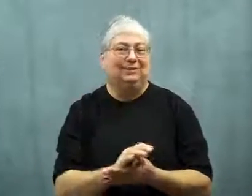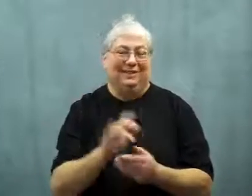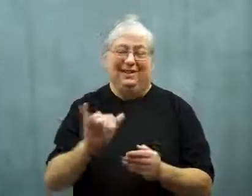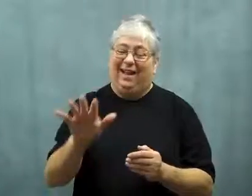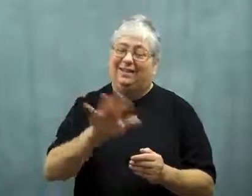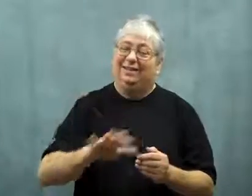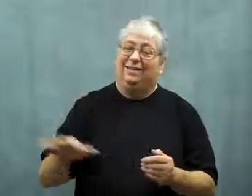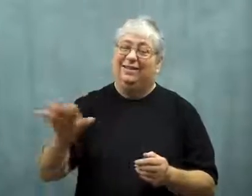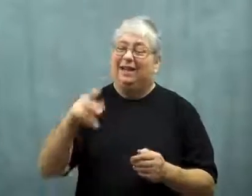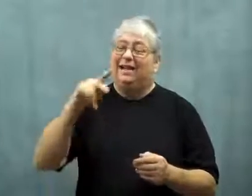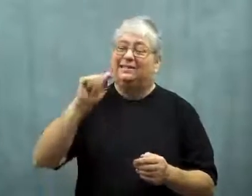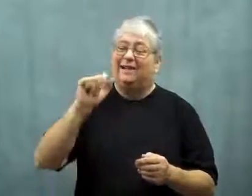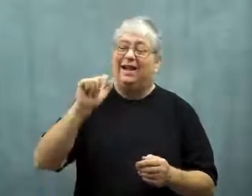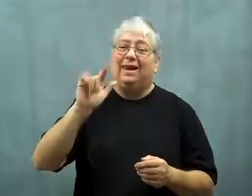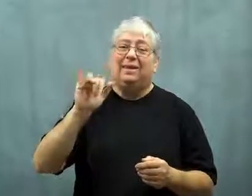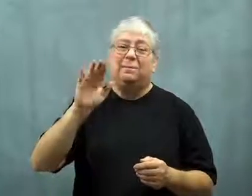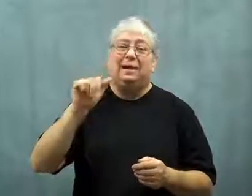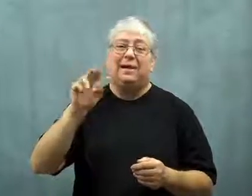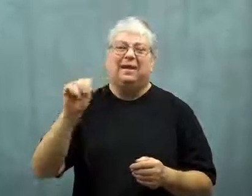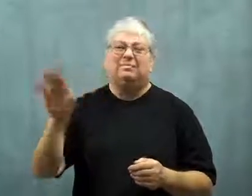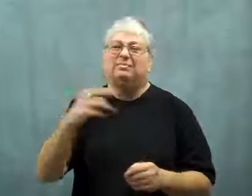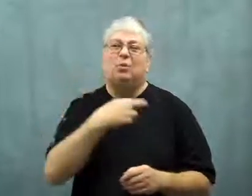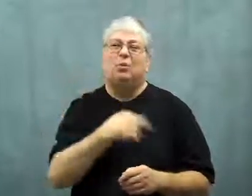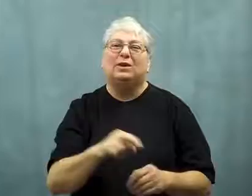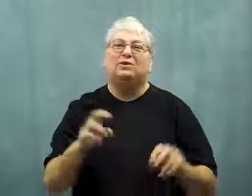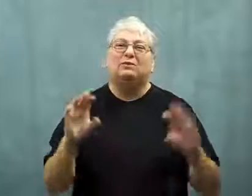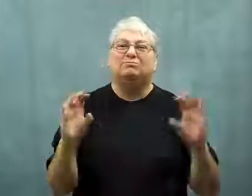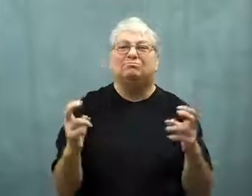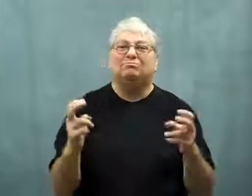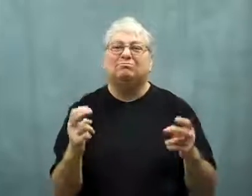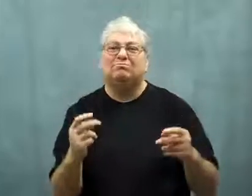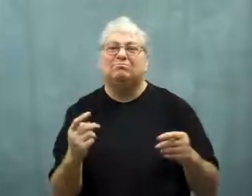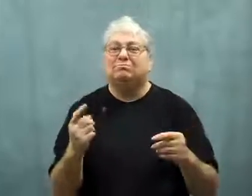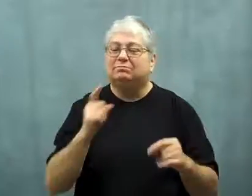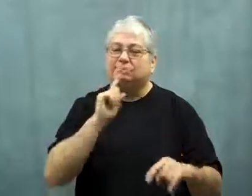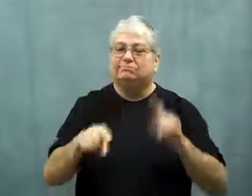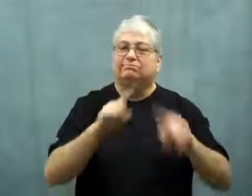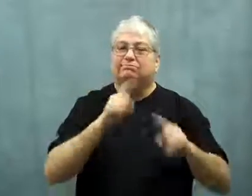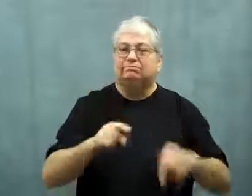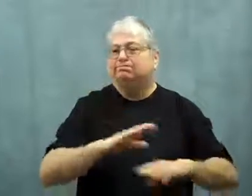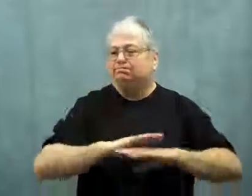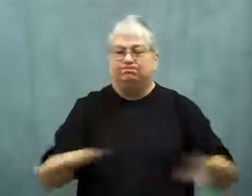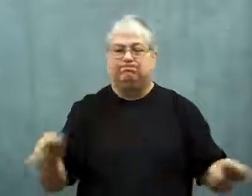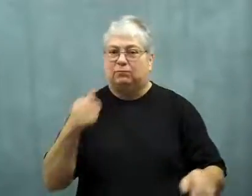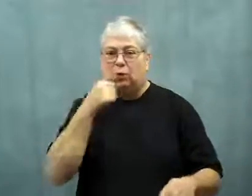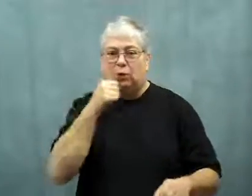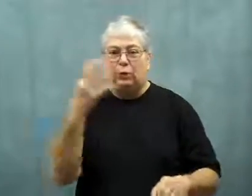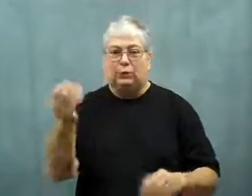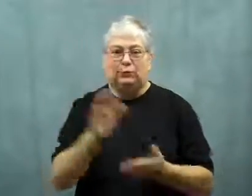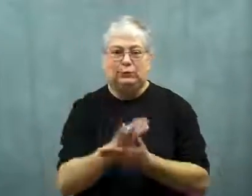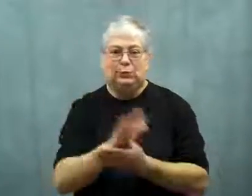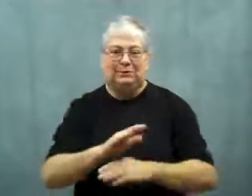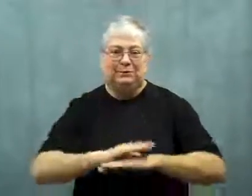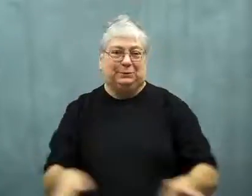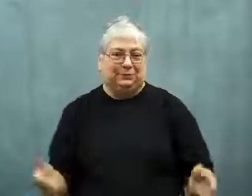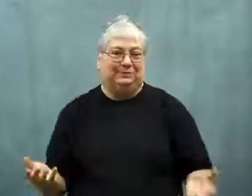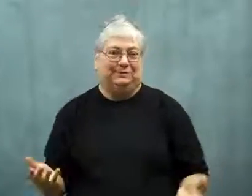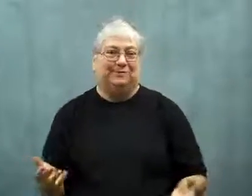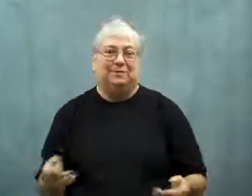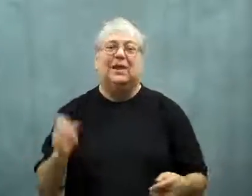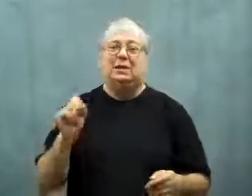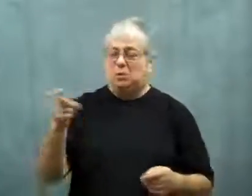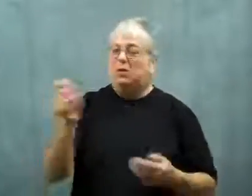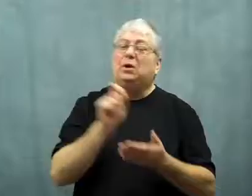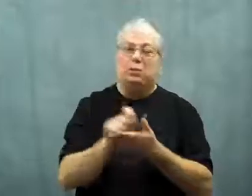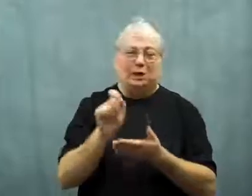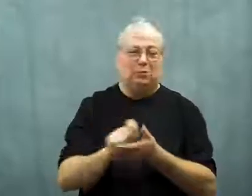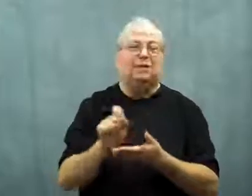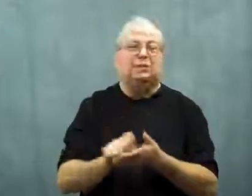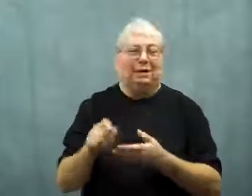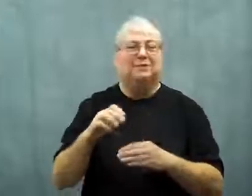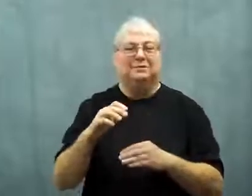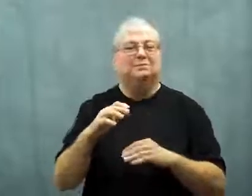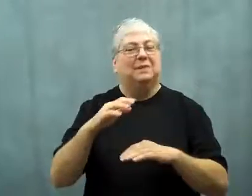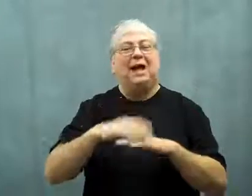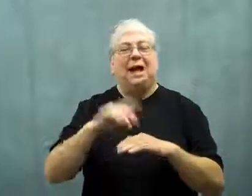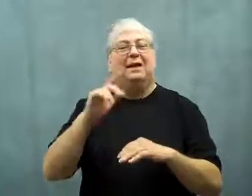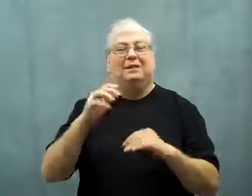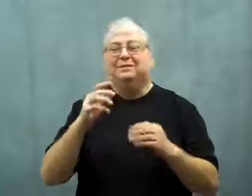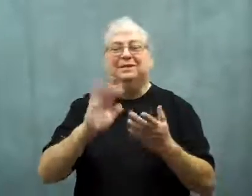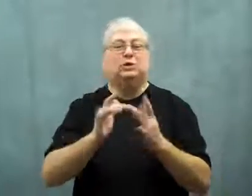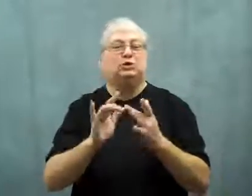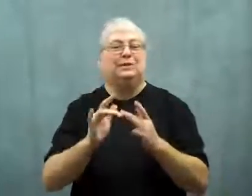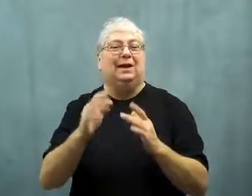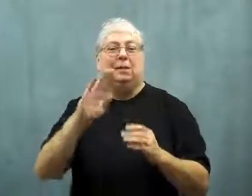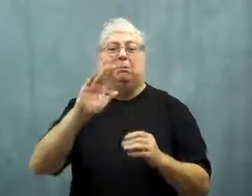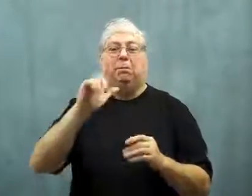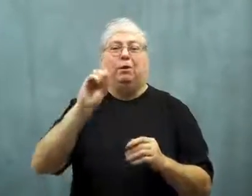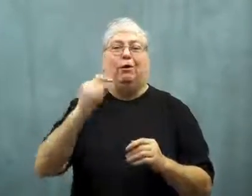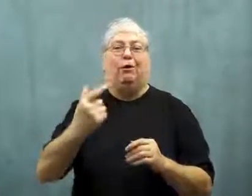In her area, the Taliban has prohibited girls from going to school.